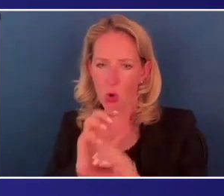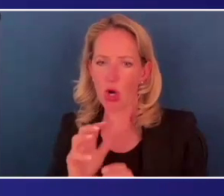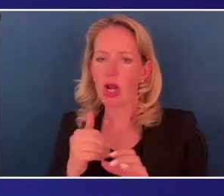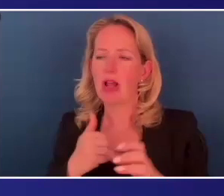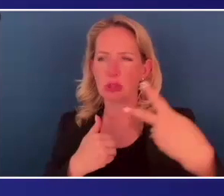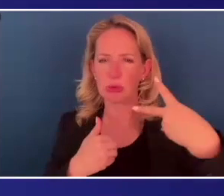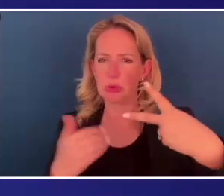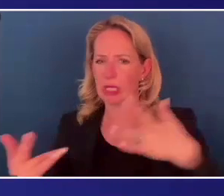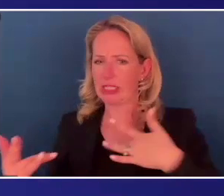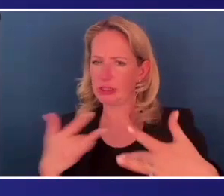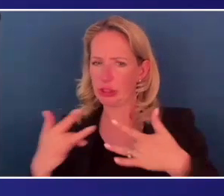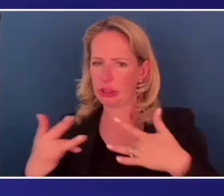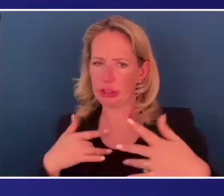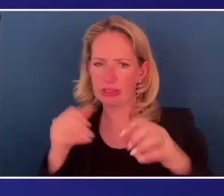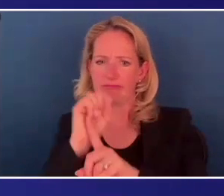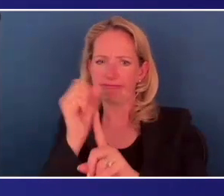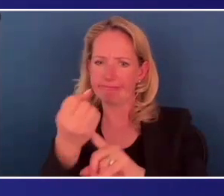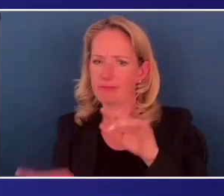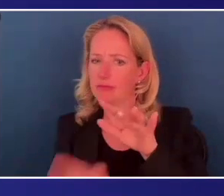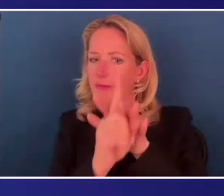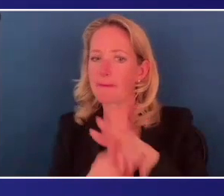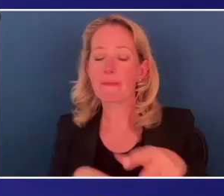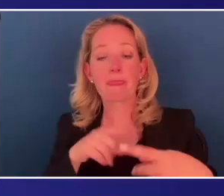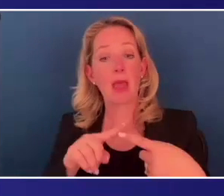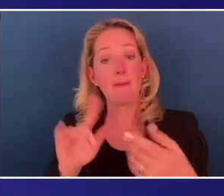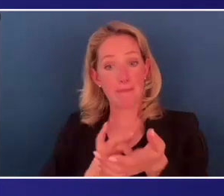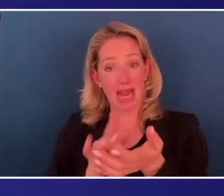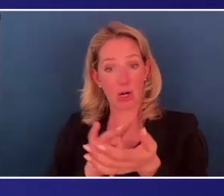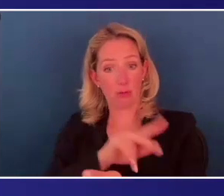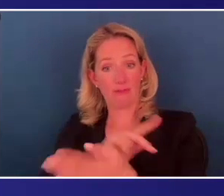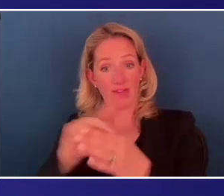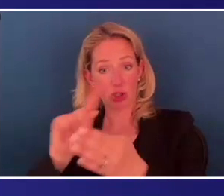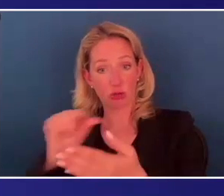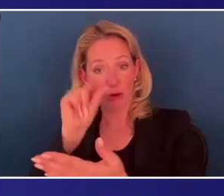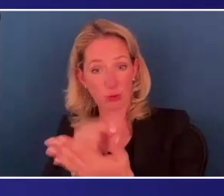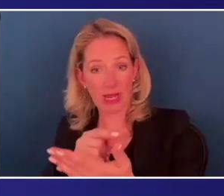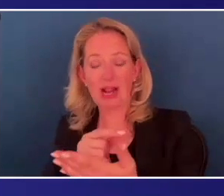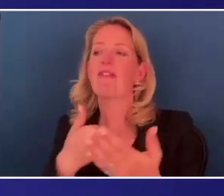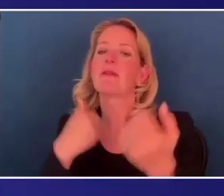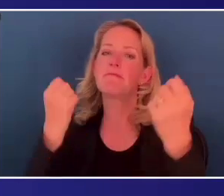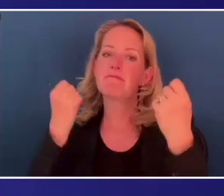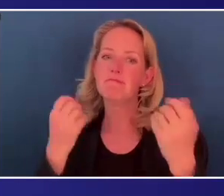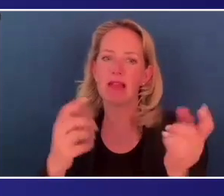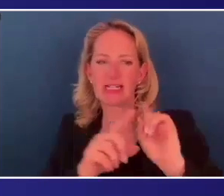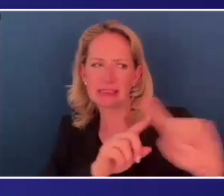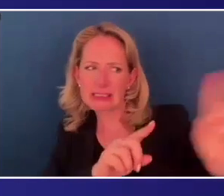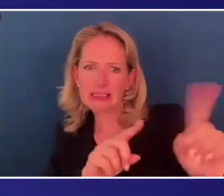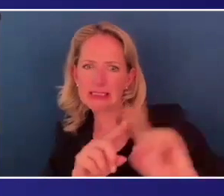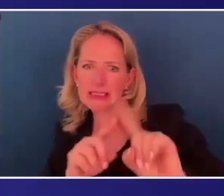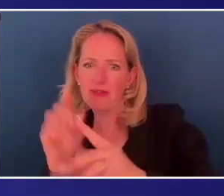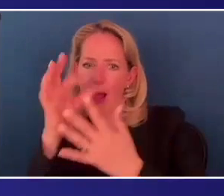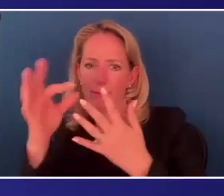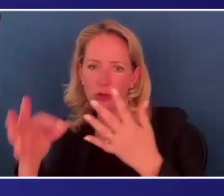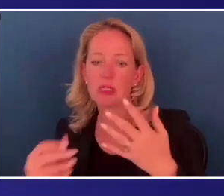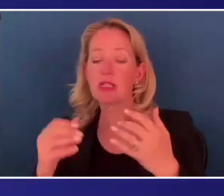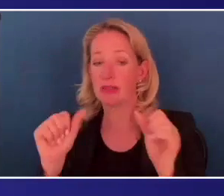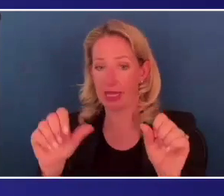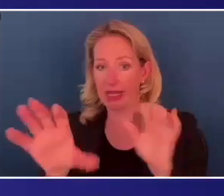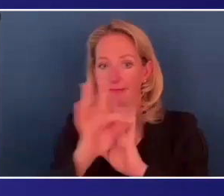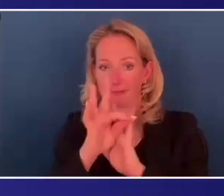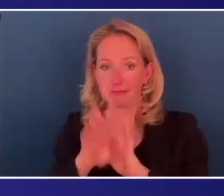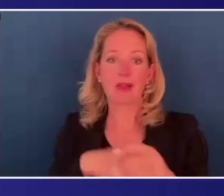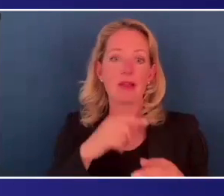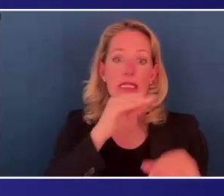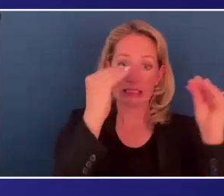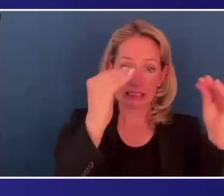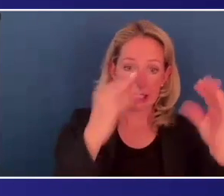One is that when medical professionals graduate they have a variety of settings in which they can practice one of them being teaching hospitals but they could also work in a private group.